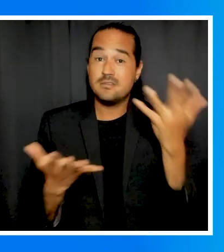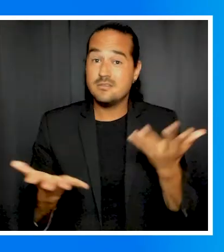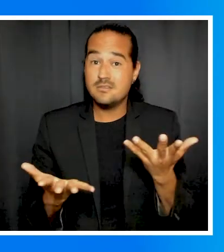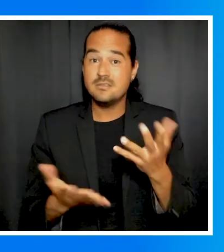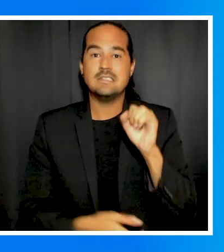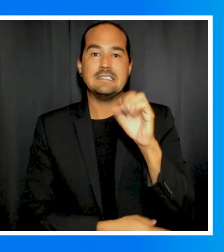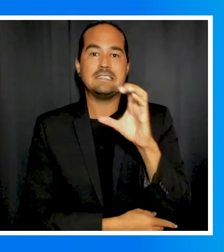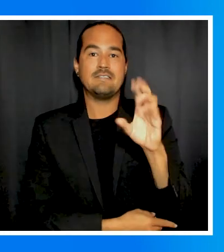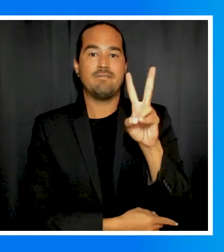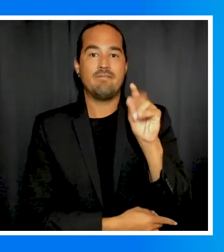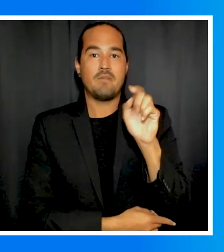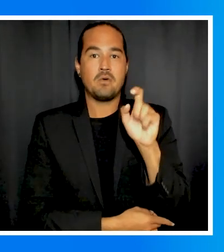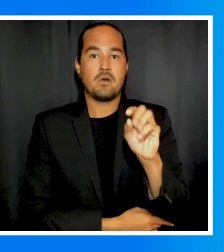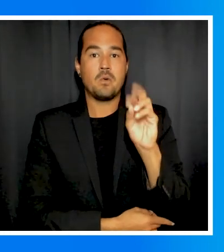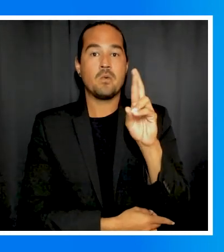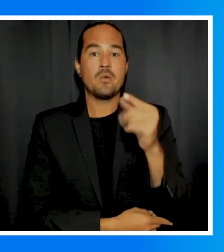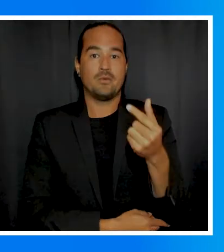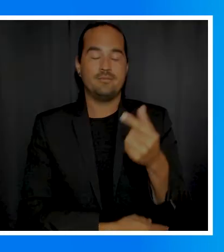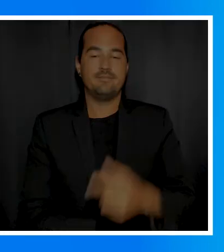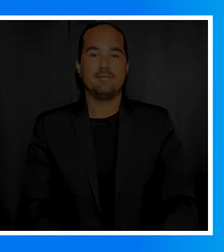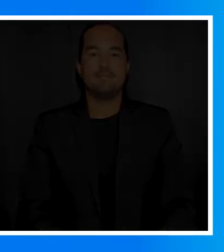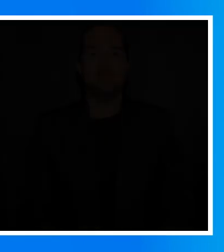Learn more at sccvote.org